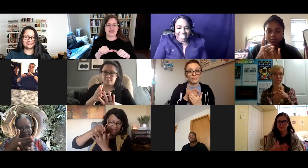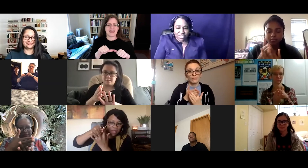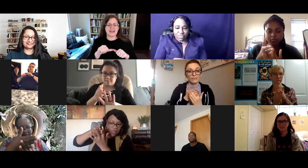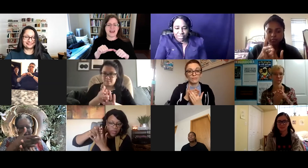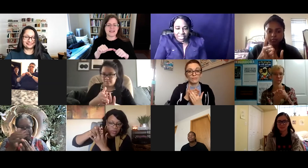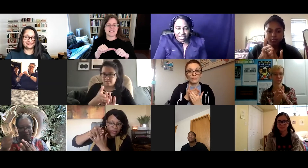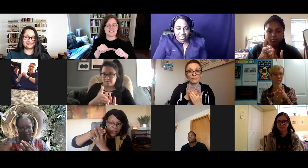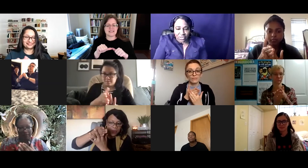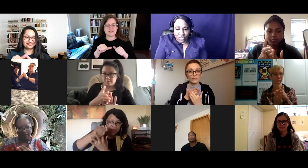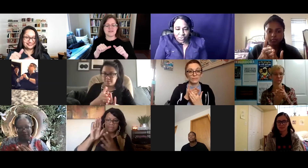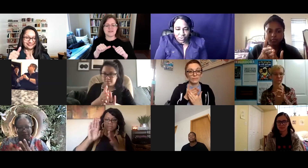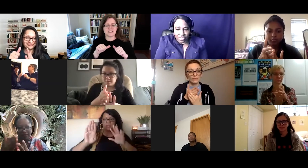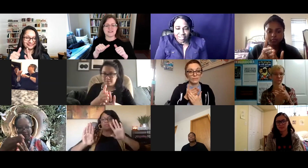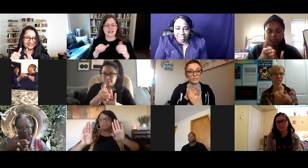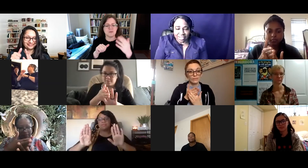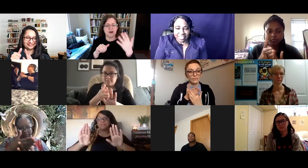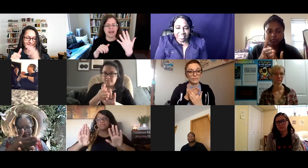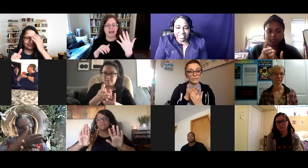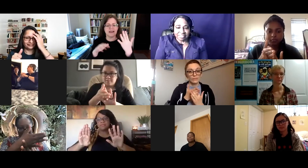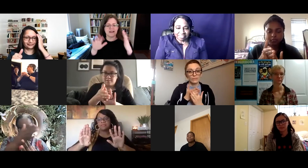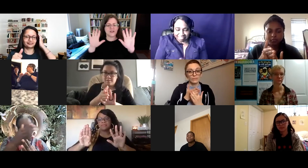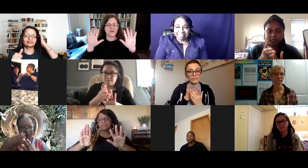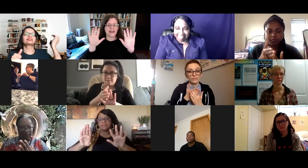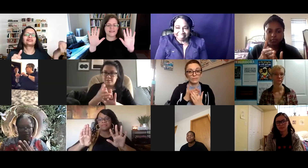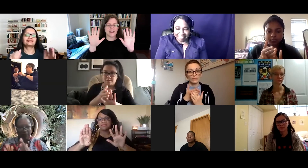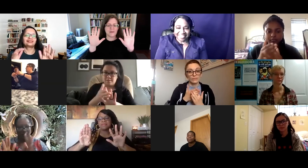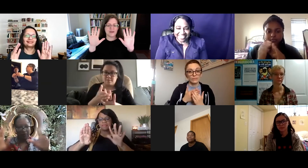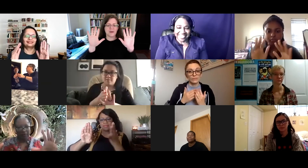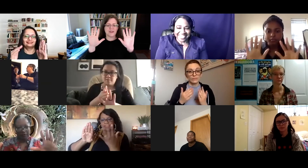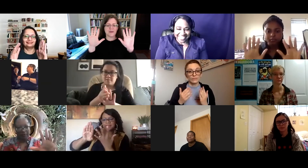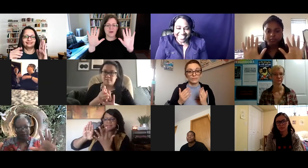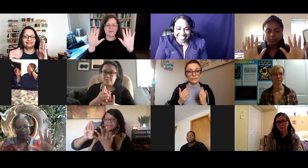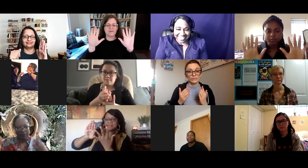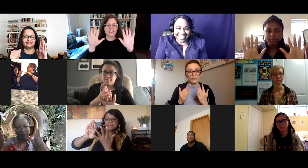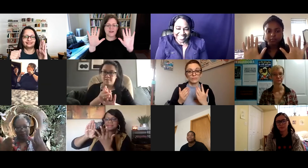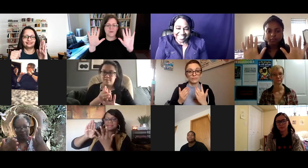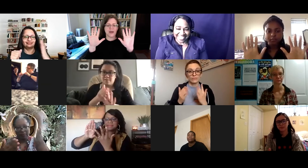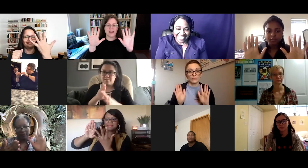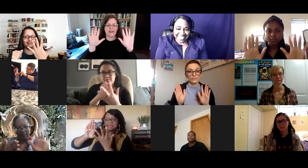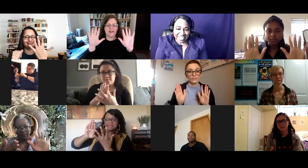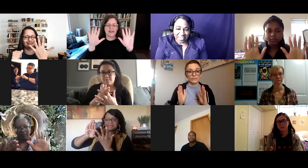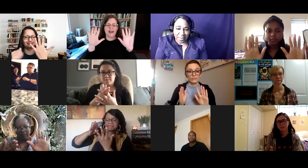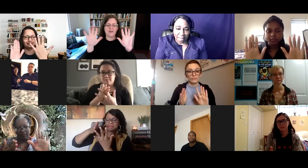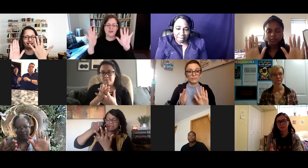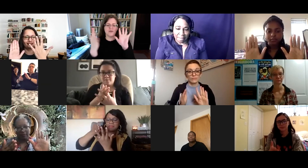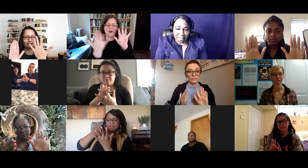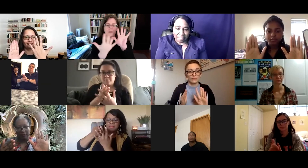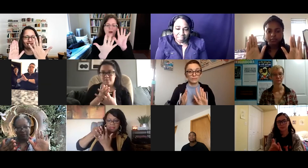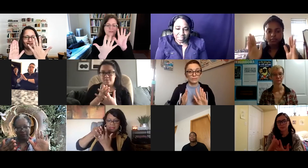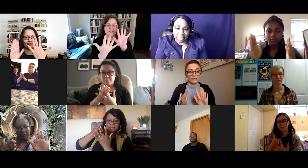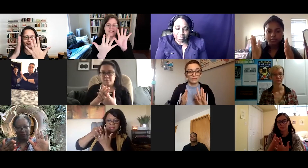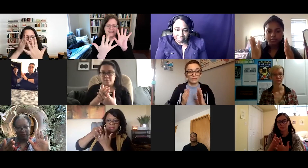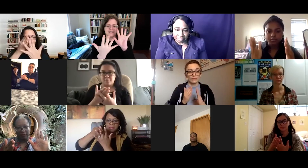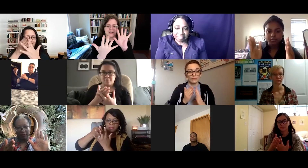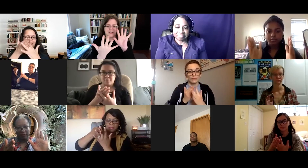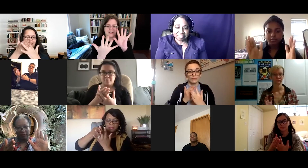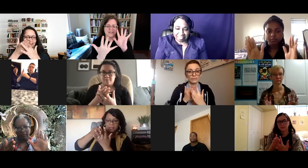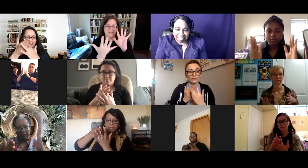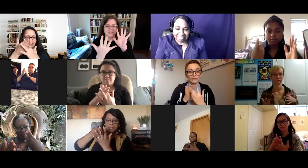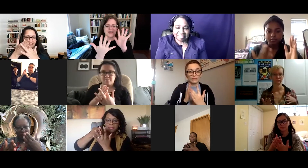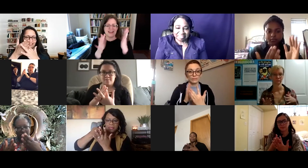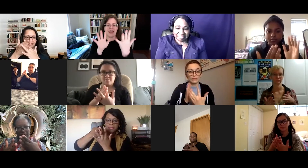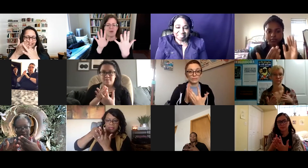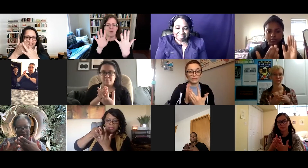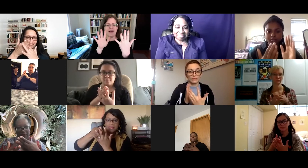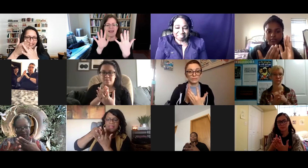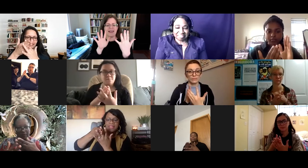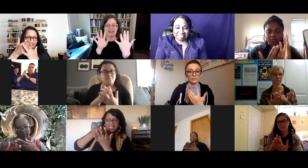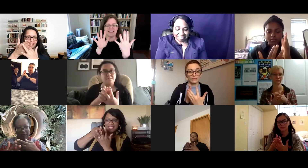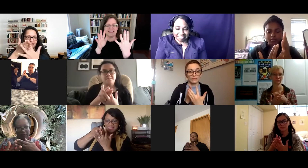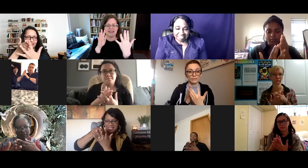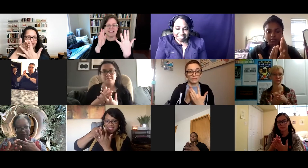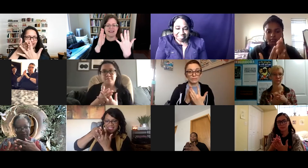Next, Crystal has one hand--two hands--up with the palms facing away. Now the two palms are facing each other and one hand is--